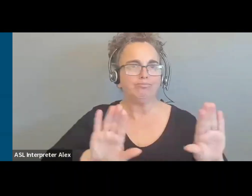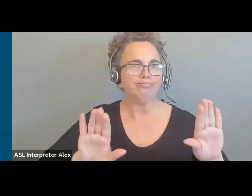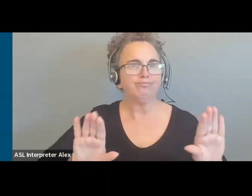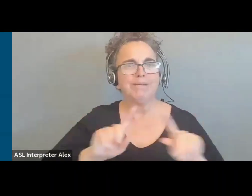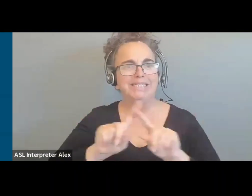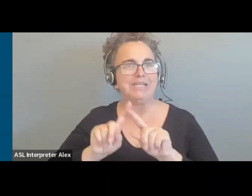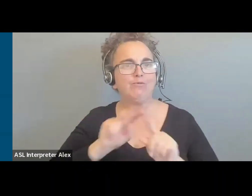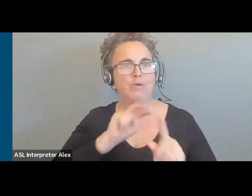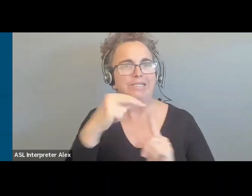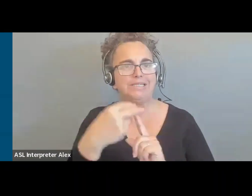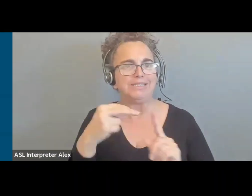Thank you so much everybody.